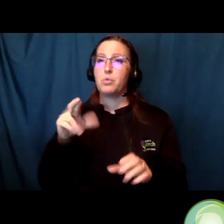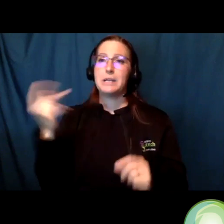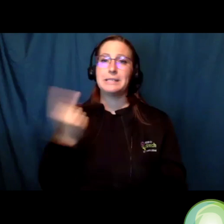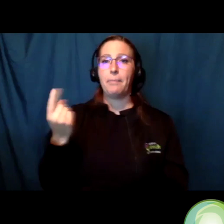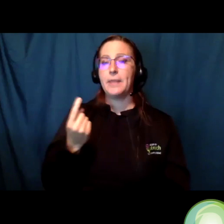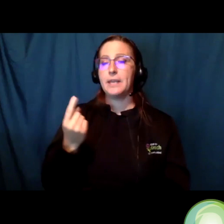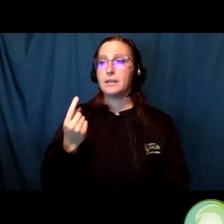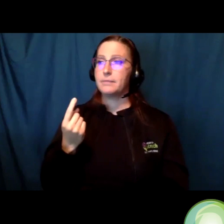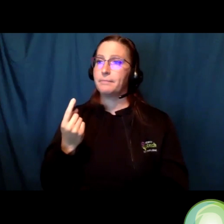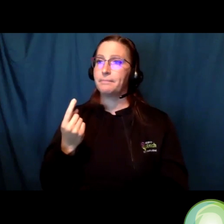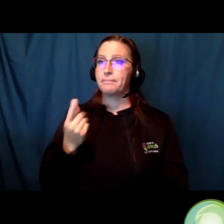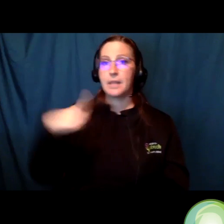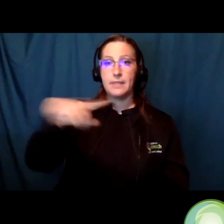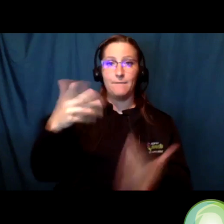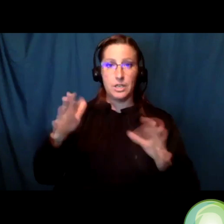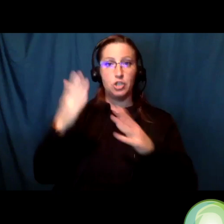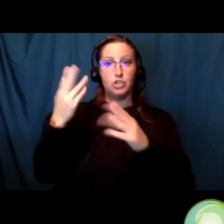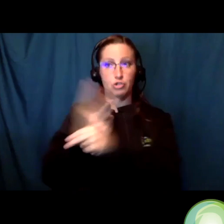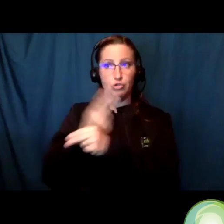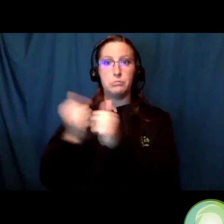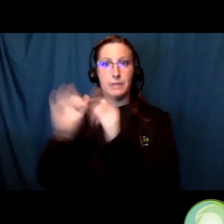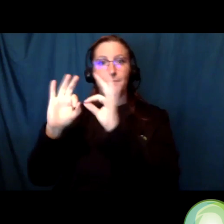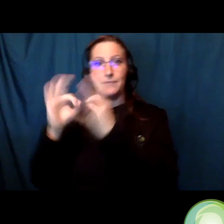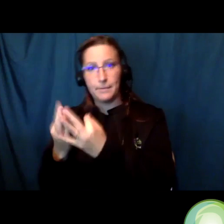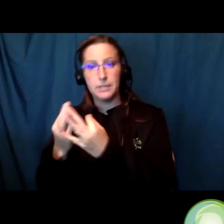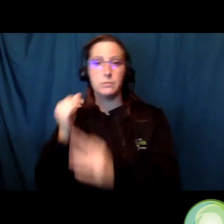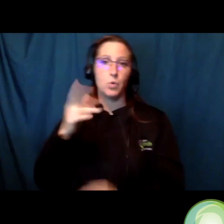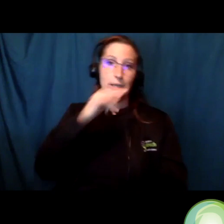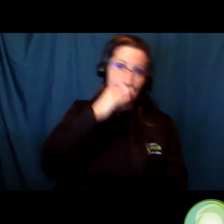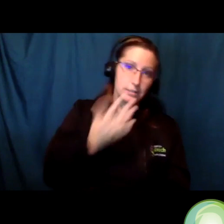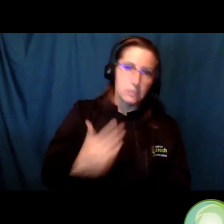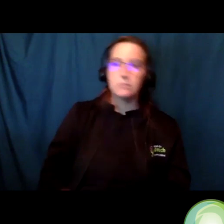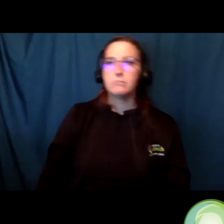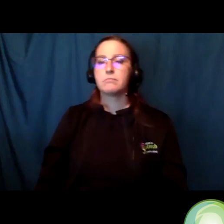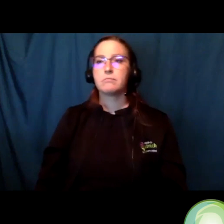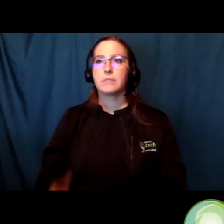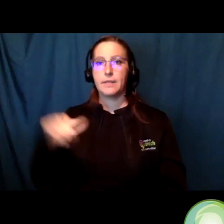have used with families or kids, um that they found really helpful..maybe